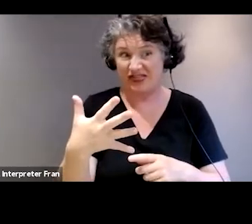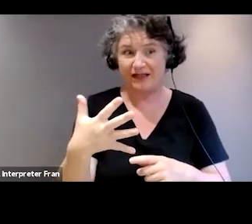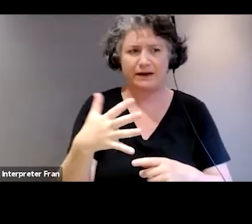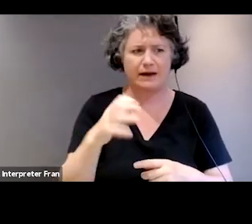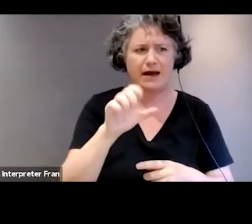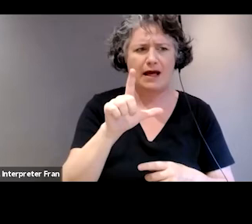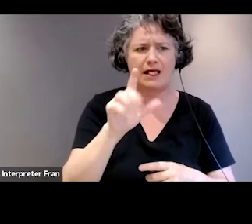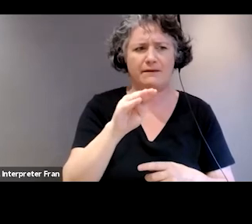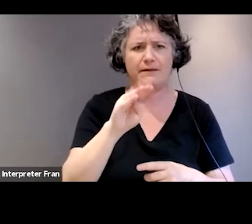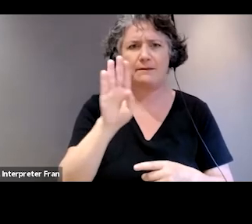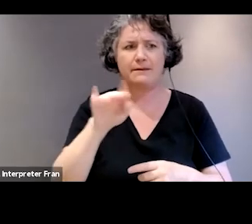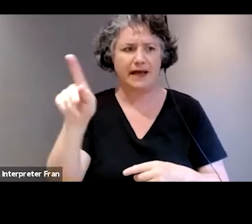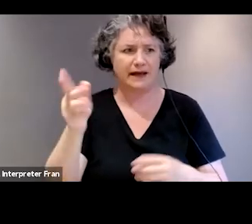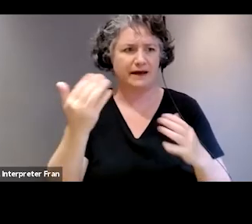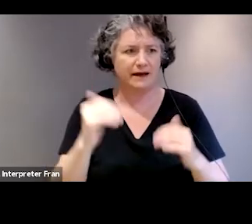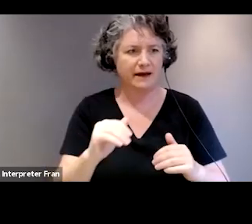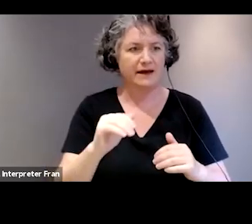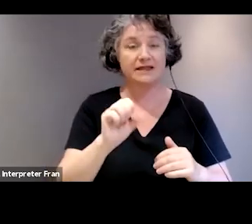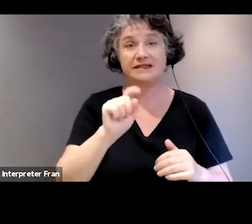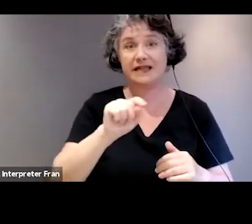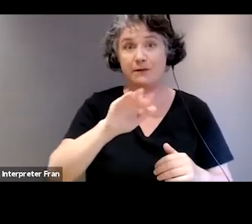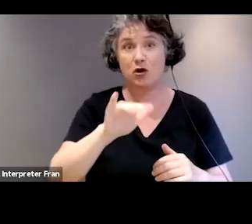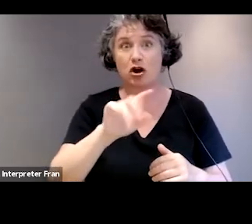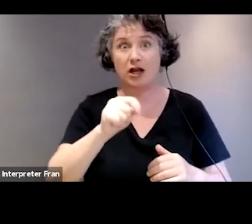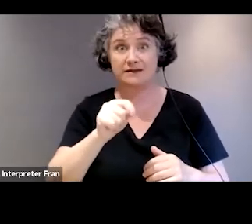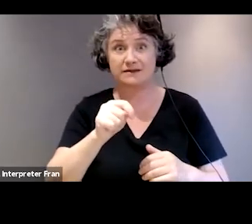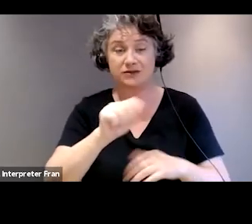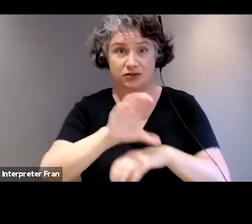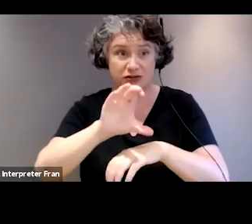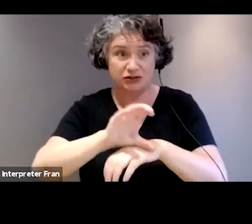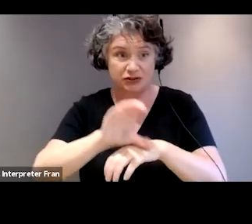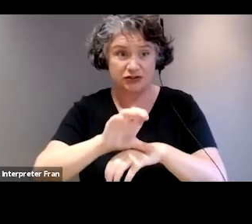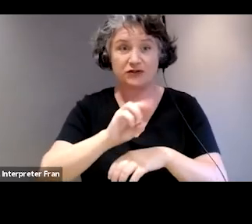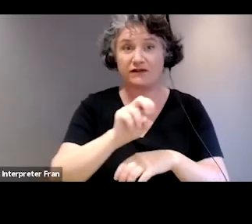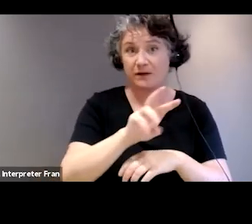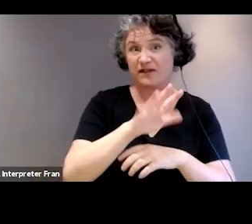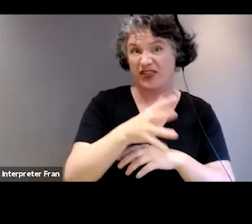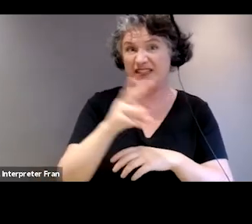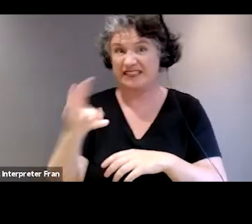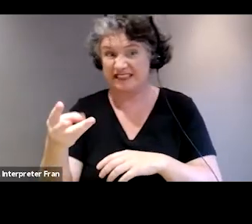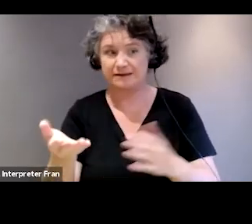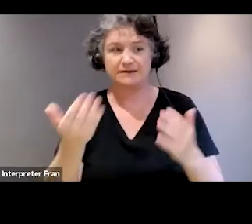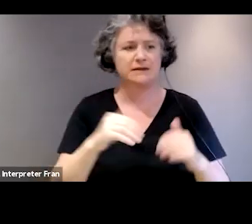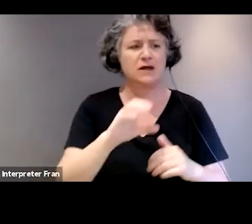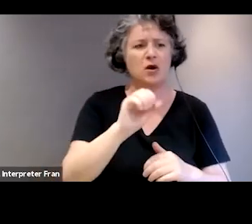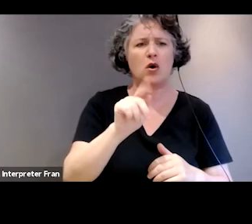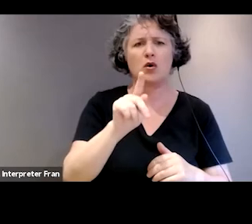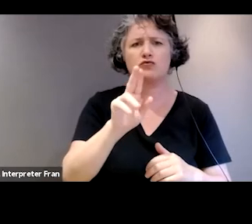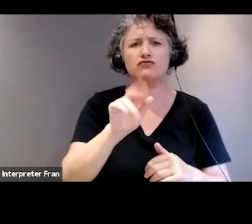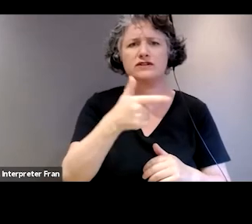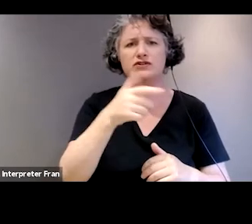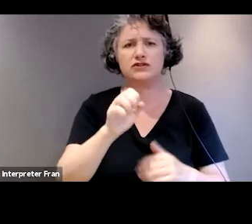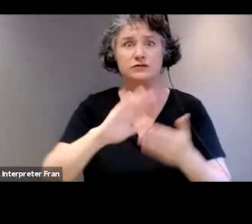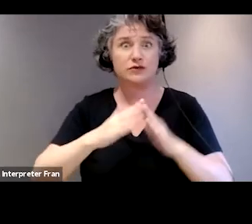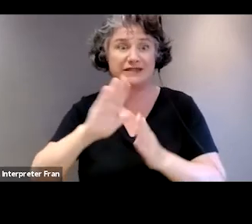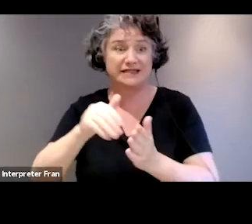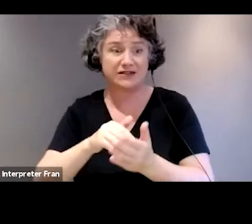the city of Toronto right now.